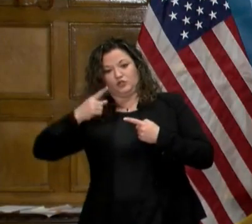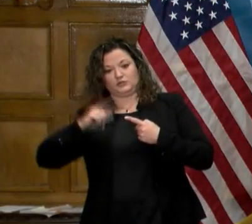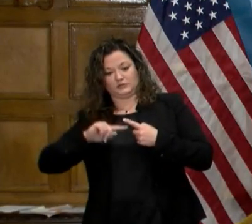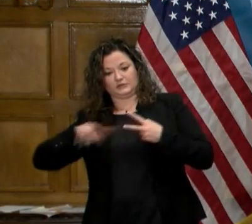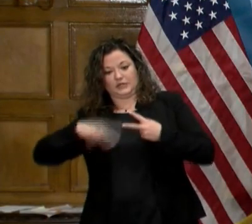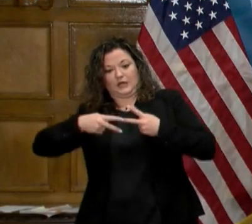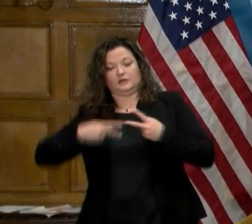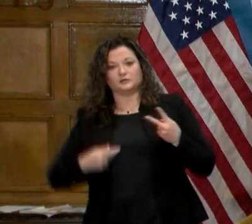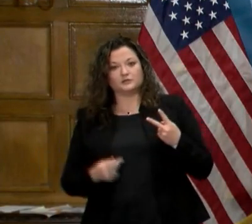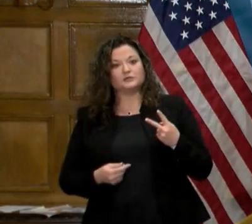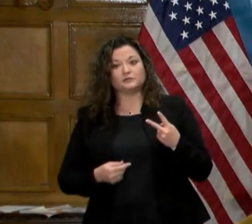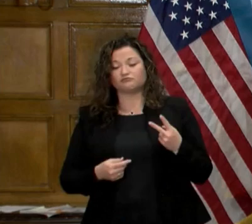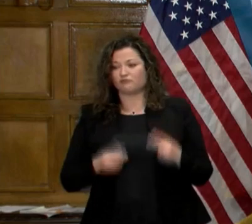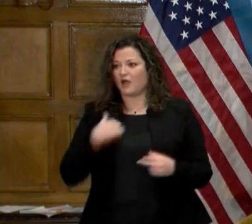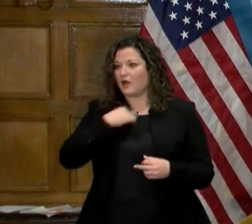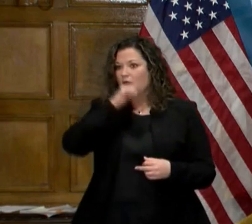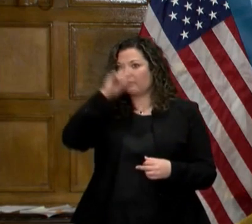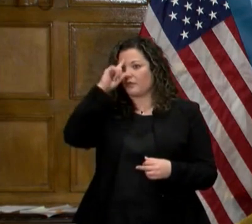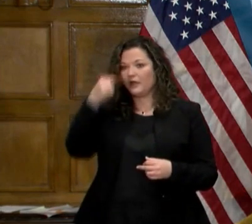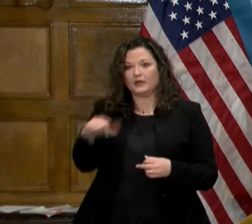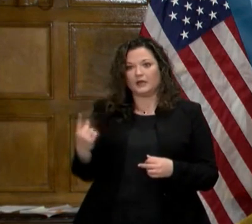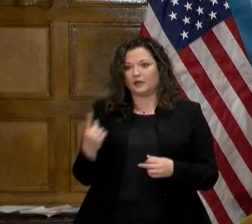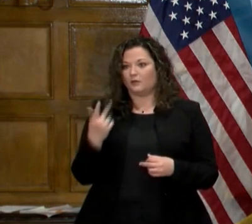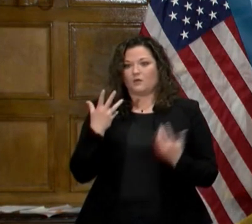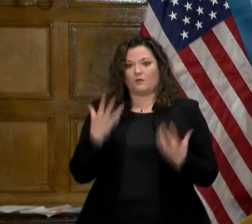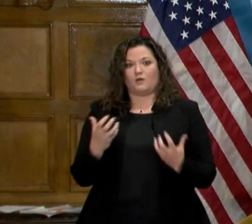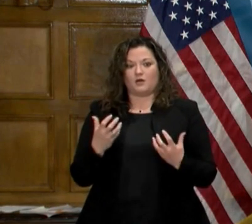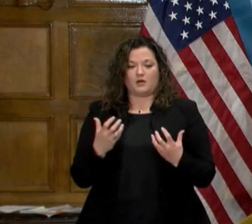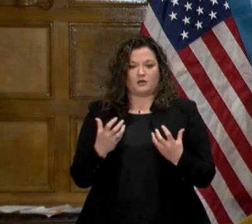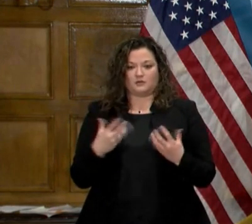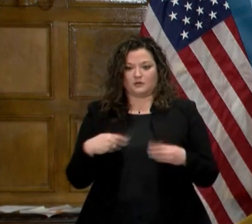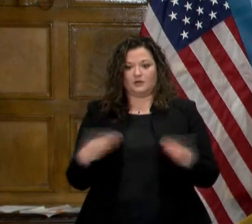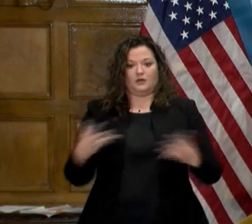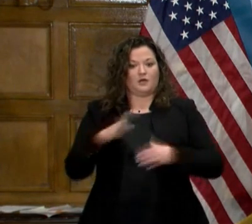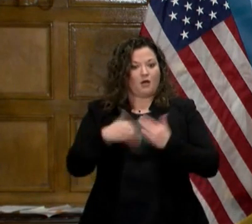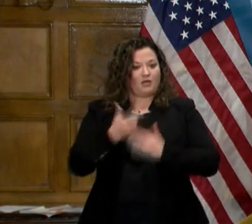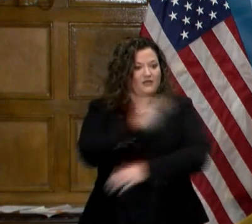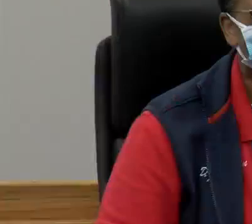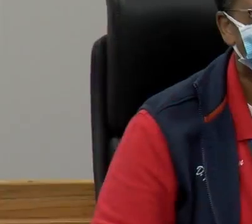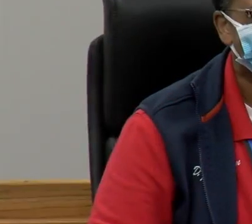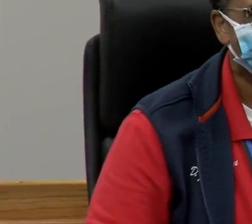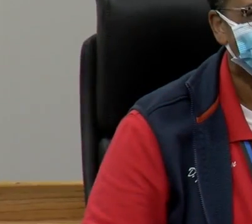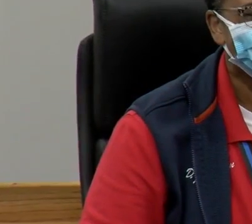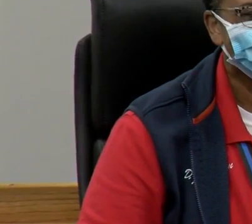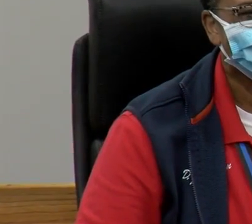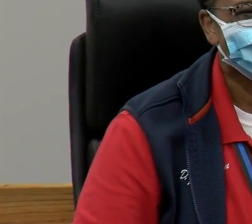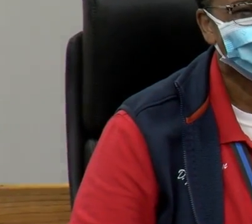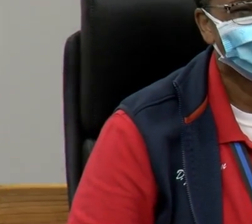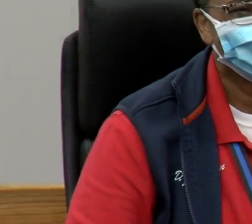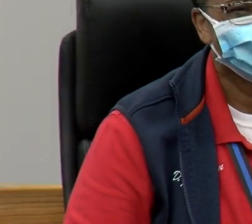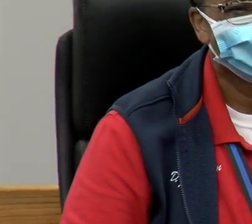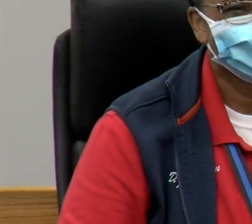Arkansas got their shots. But excitement drops as state leaders realized vaccine rollout isn't going. According to plan. I don't think anybody